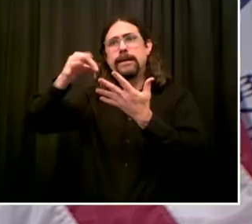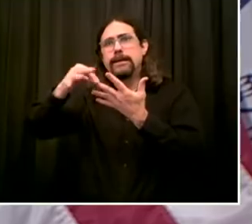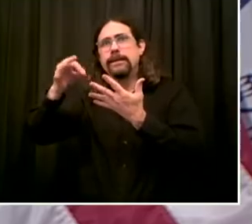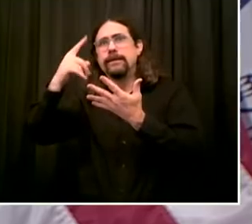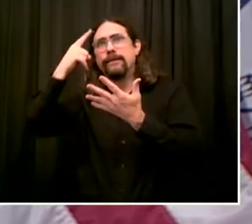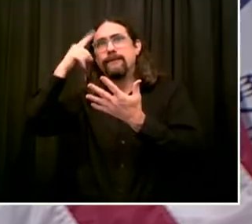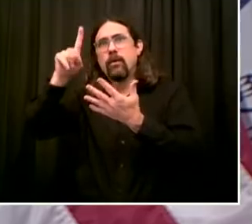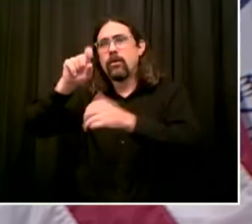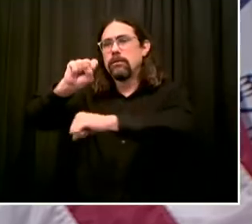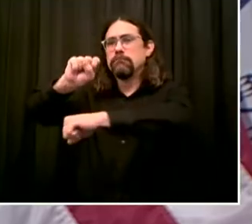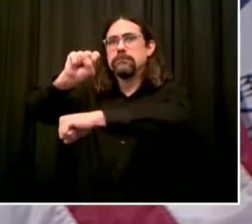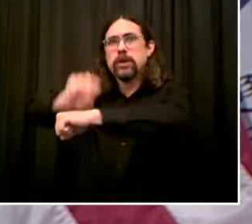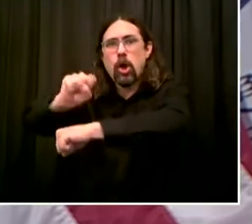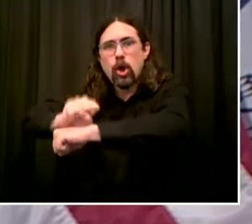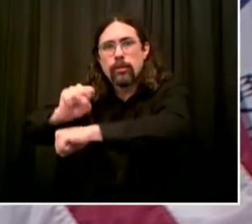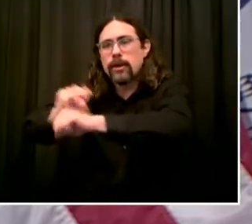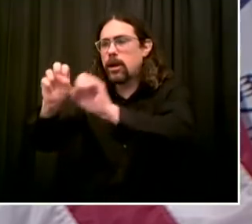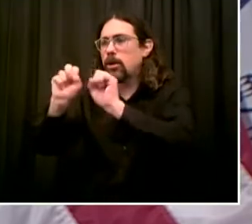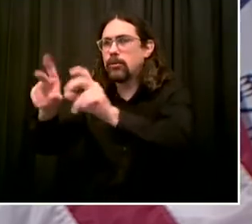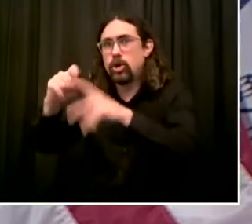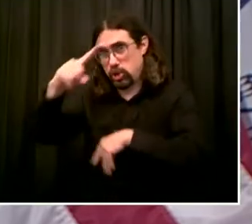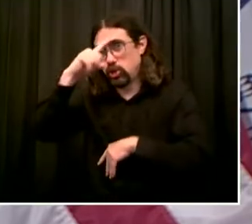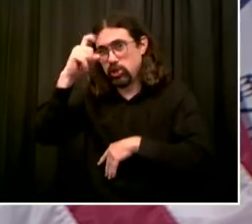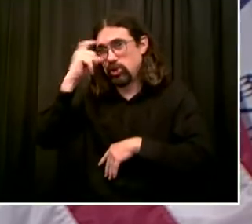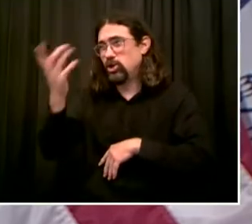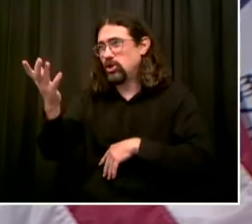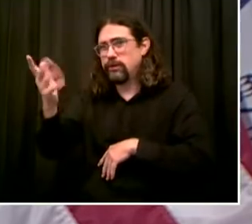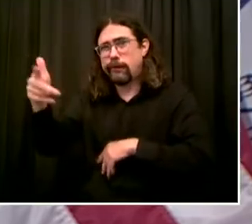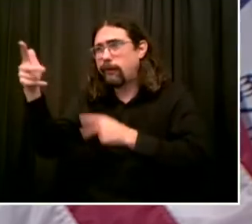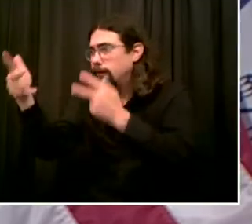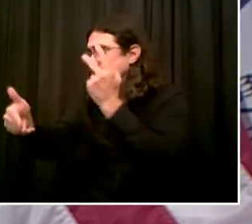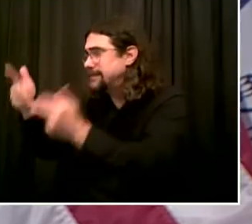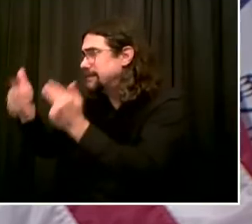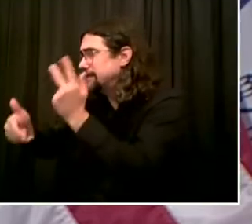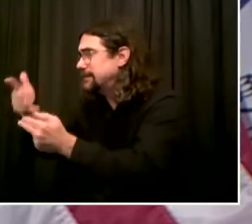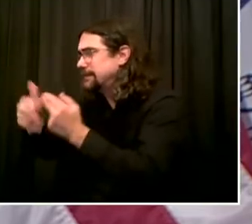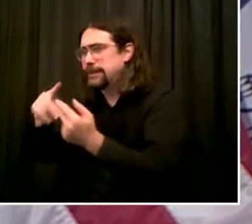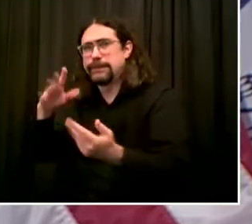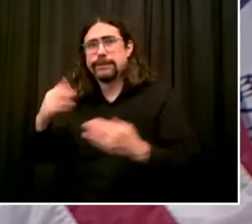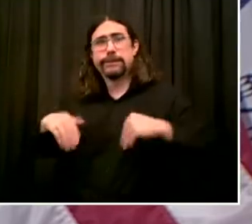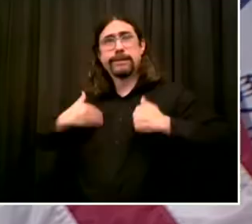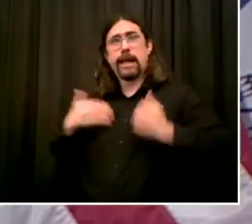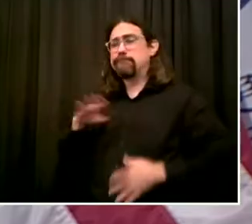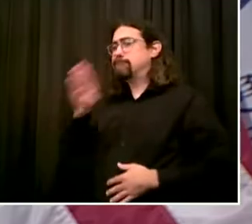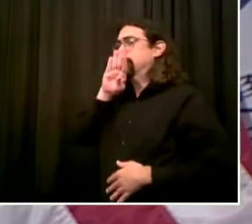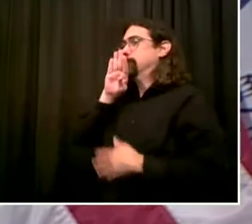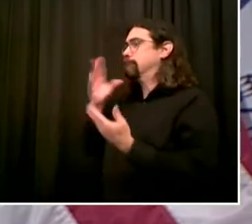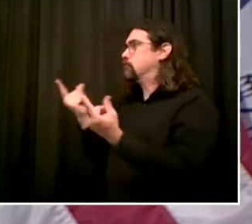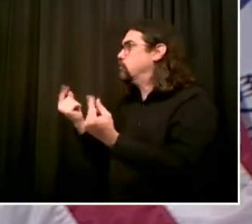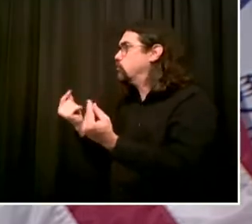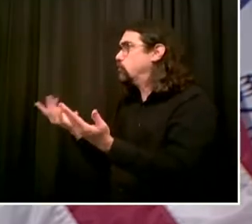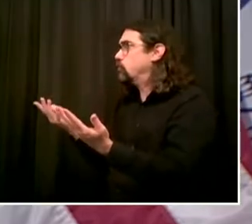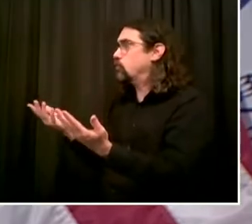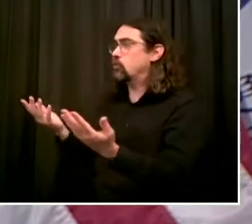ABSOLUTELY, WE CAíyqbf DO A